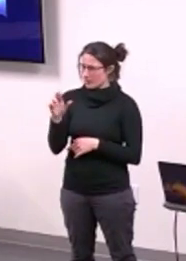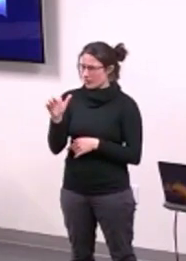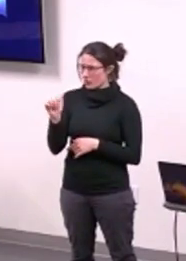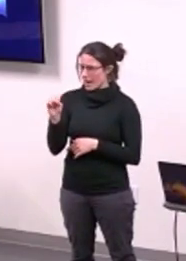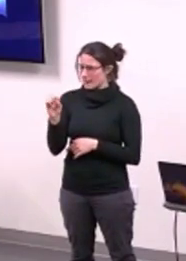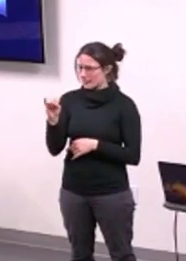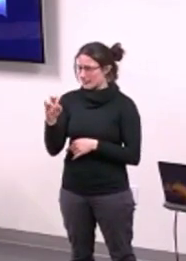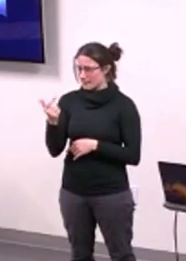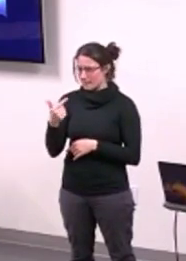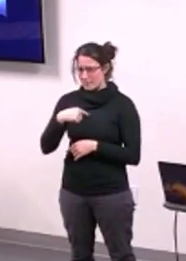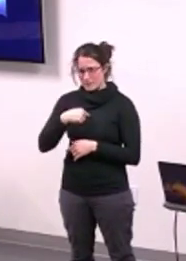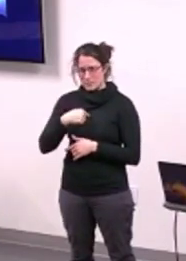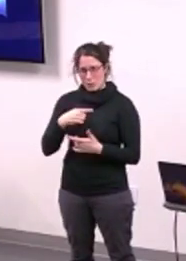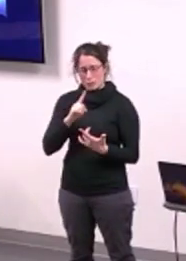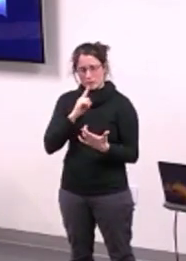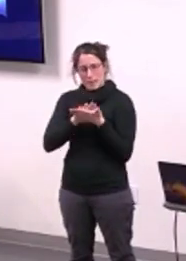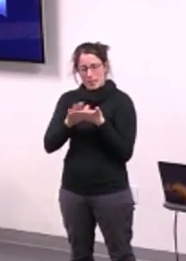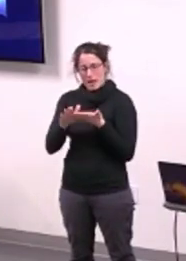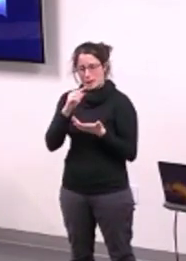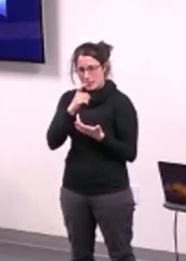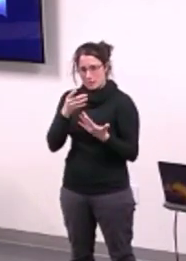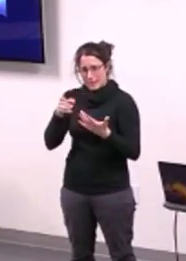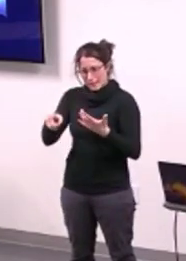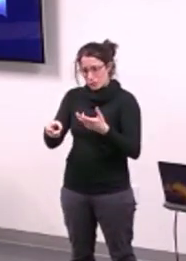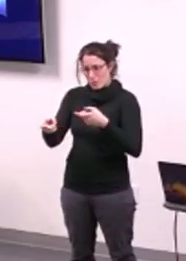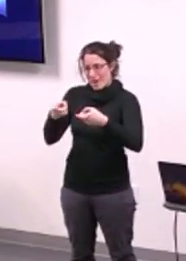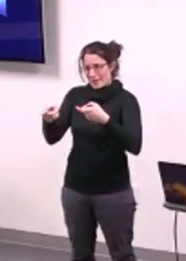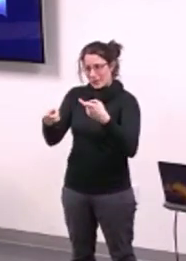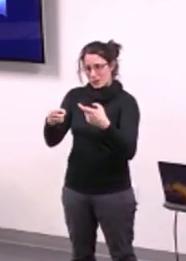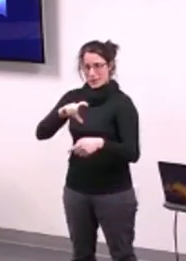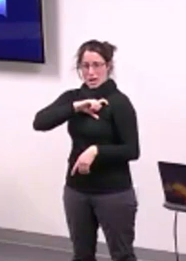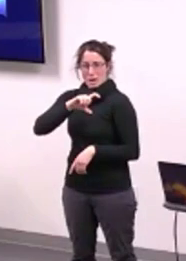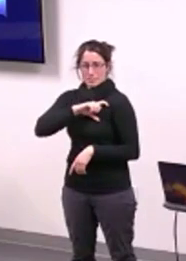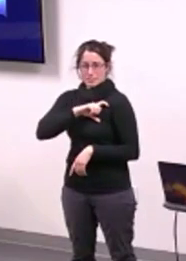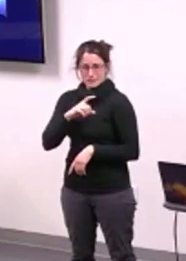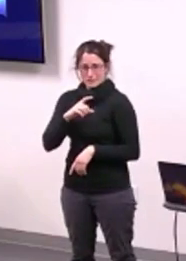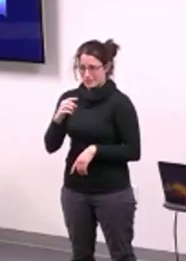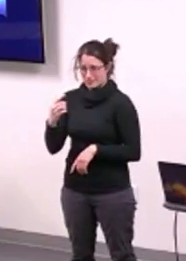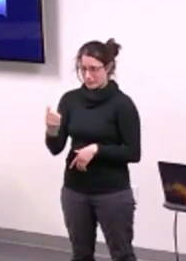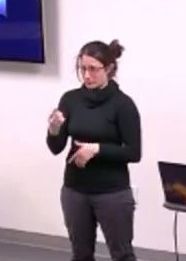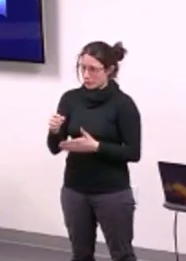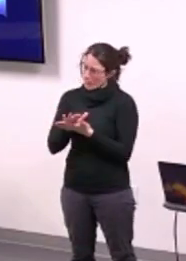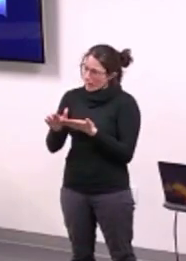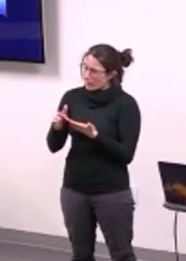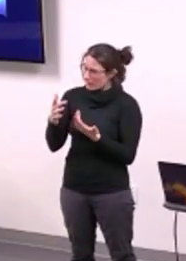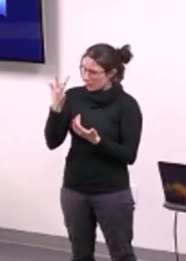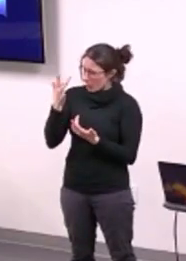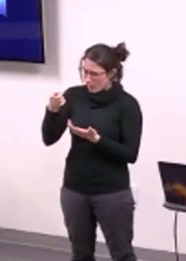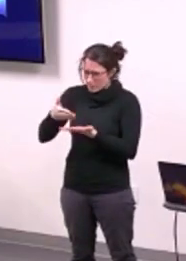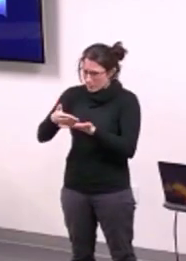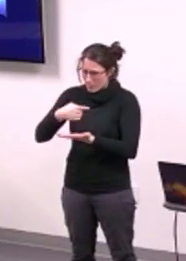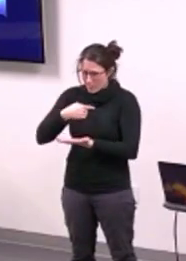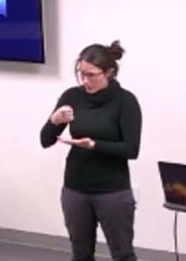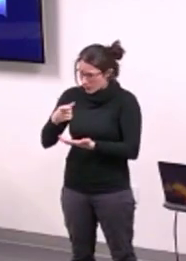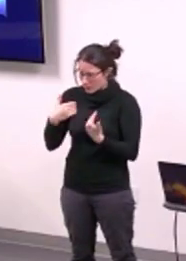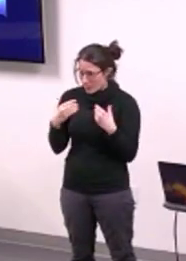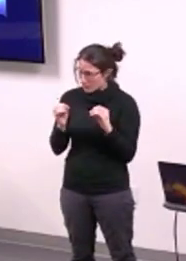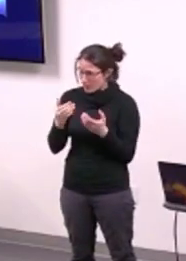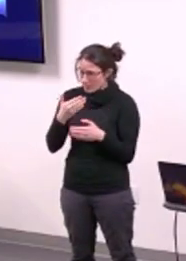of white cops all the time. Very polite. Y'all don't have everything better to do than stop me in the middle